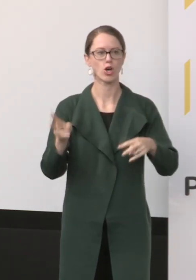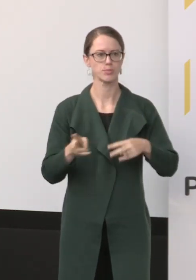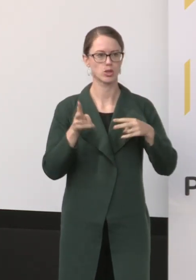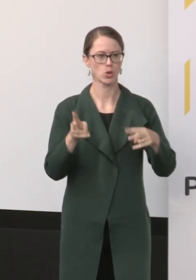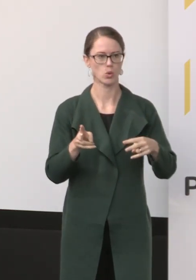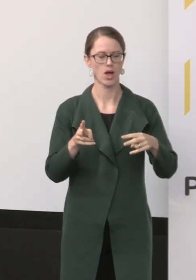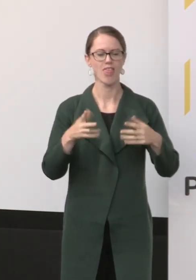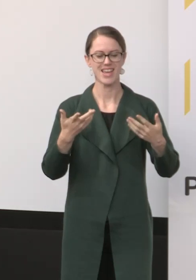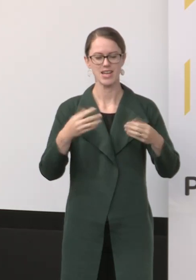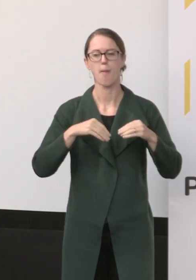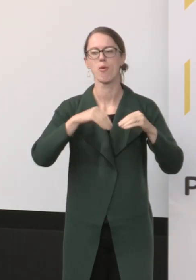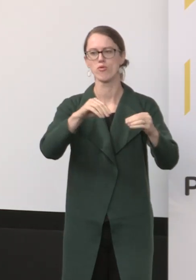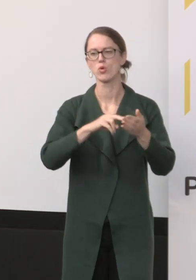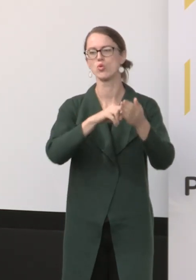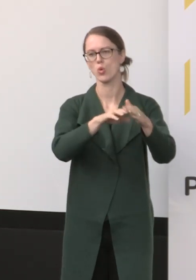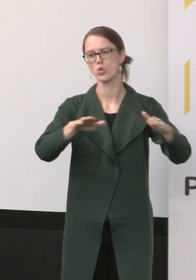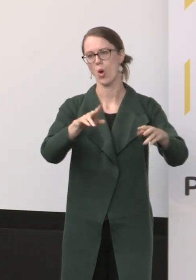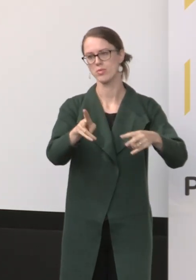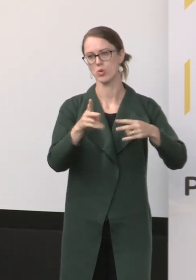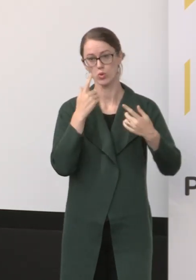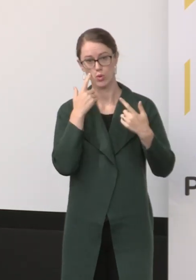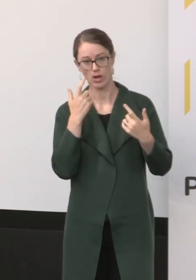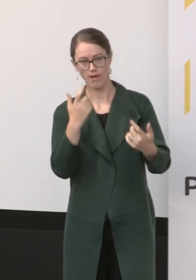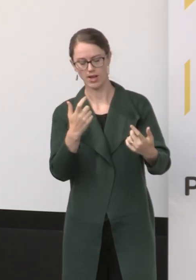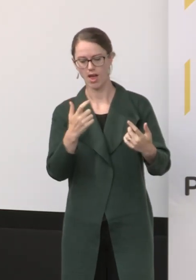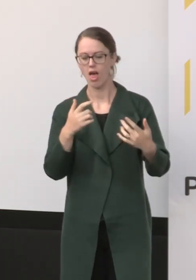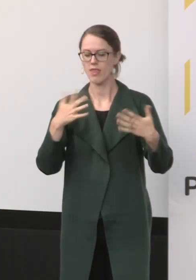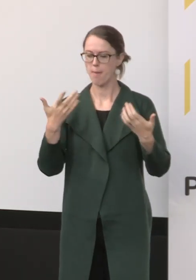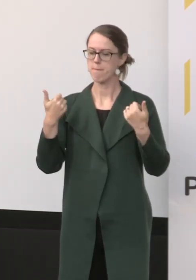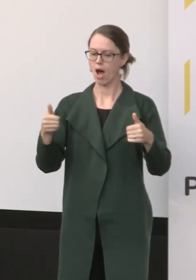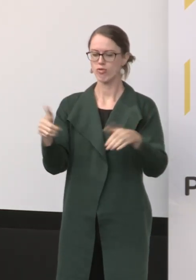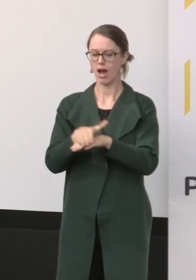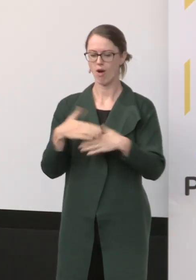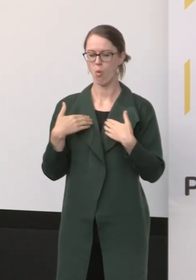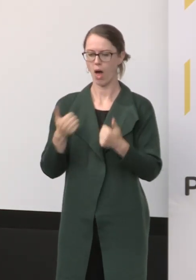been transferred from St Margaret's to Waitakere